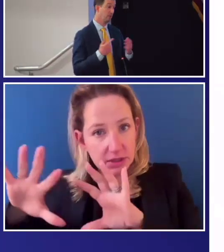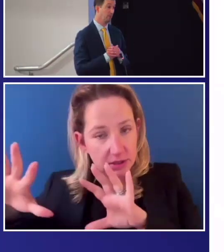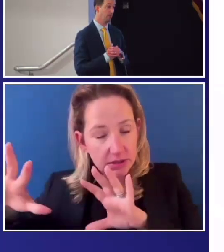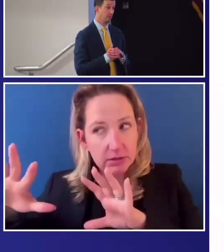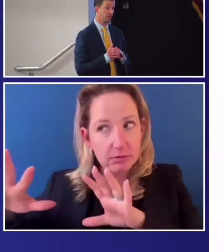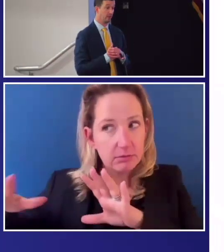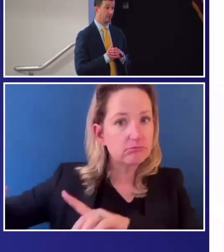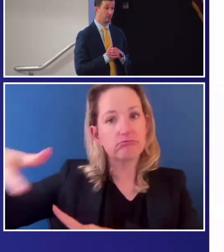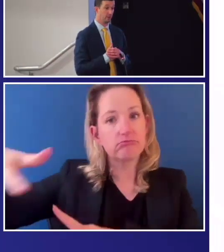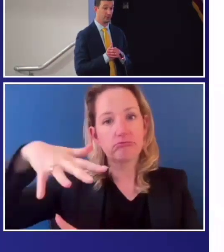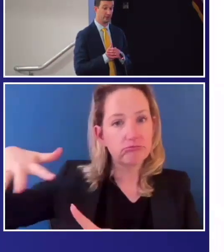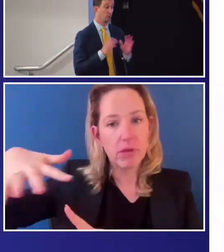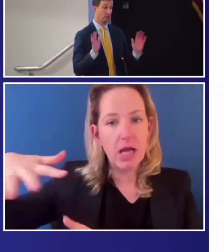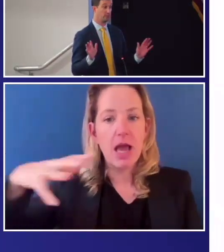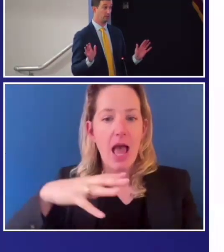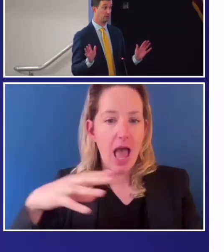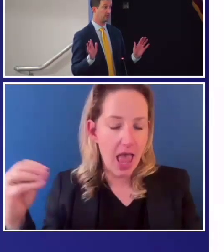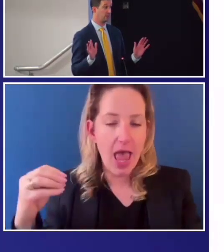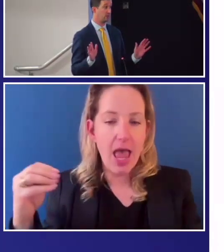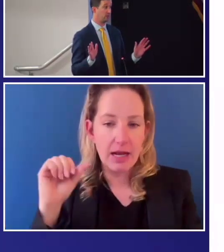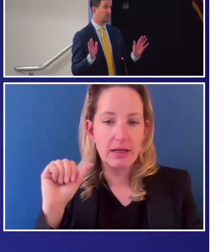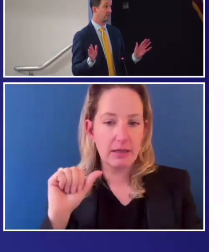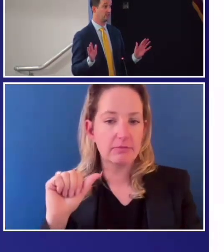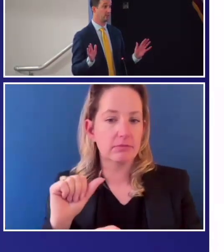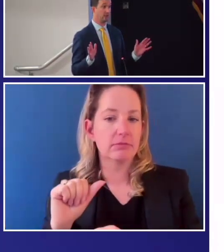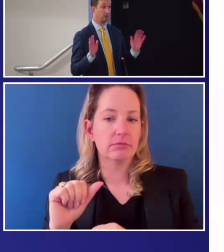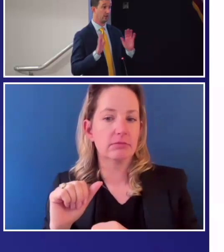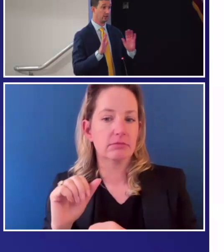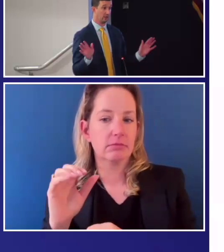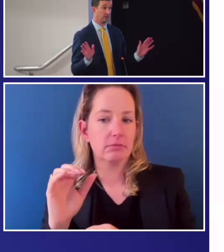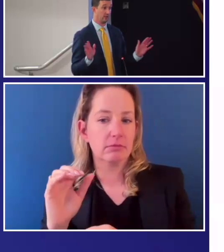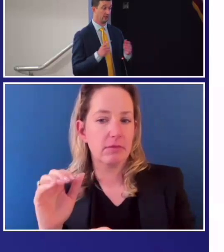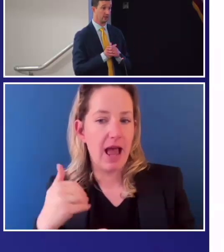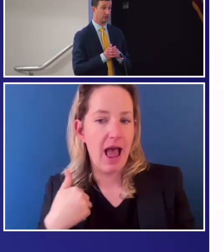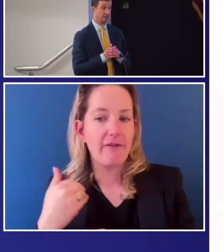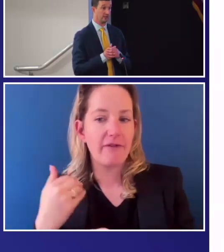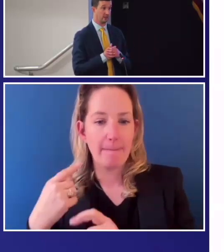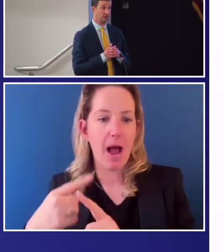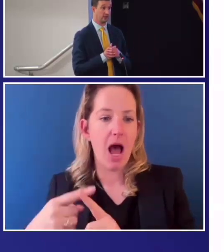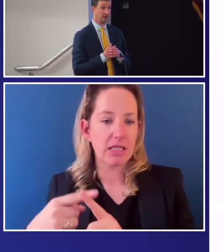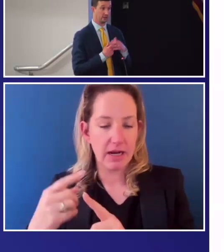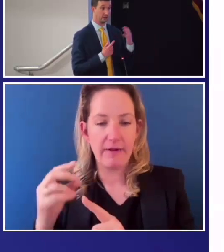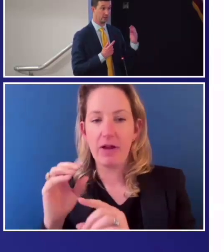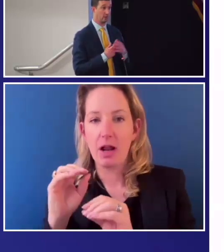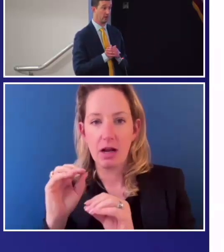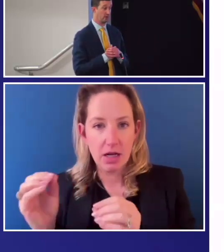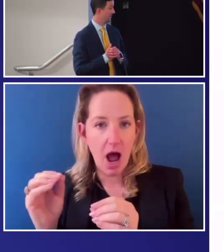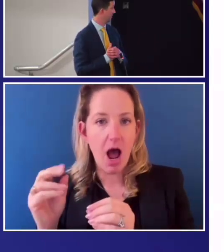people in the American Community Survey, which is a publicly available data set, by the way. Anybody here could go and download it and look at these,